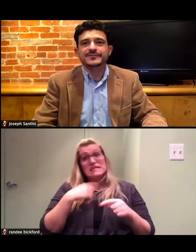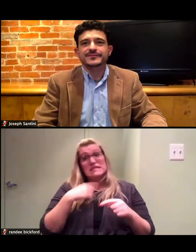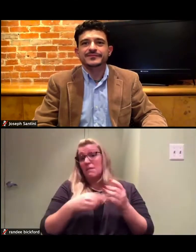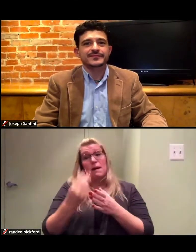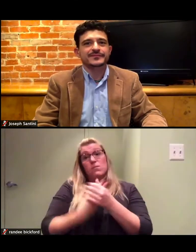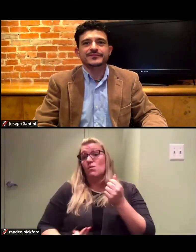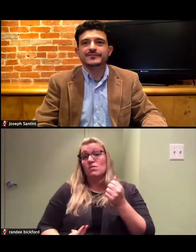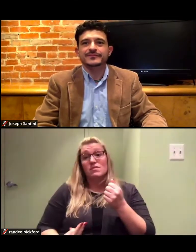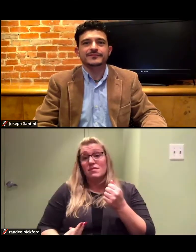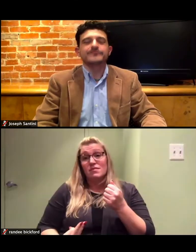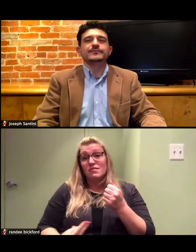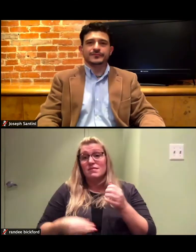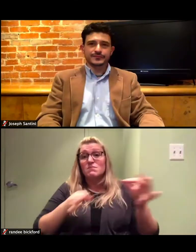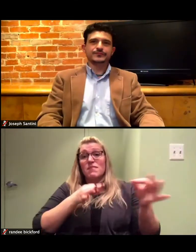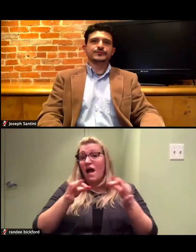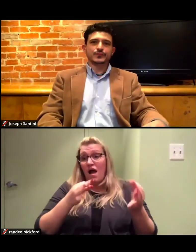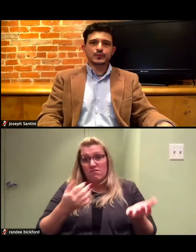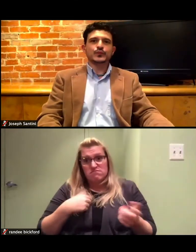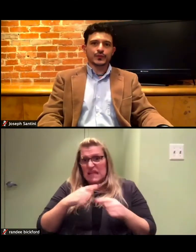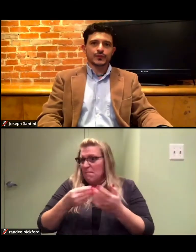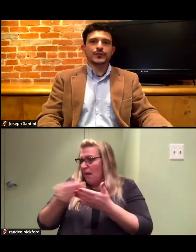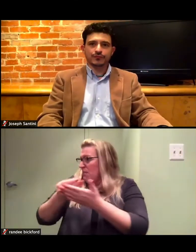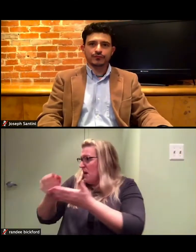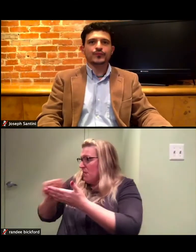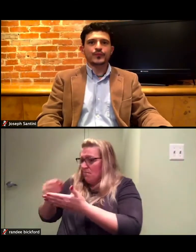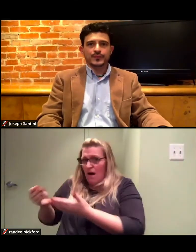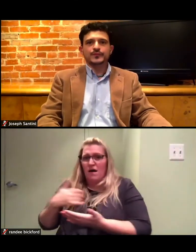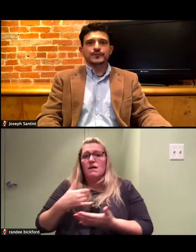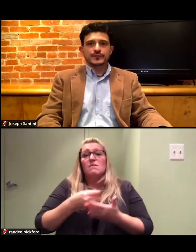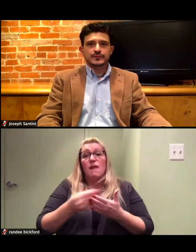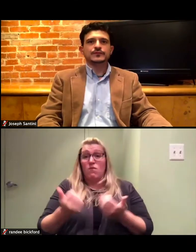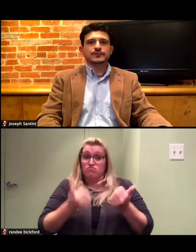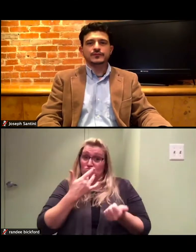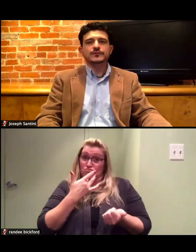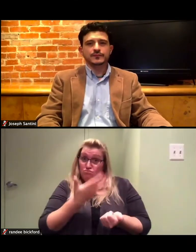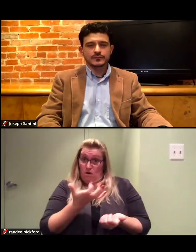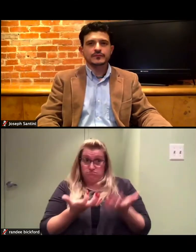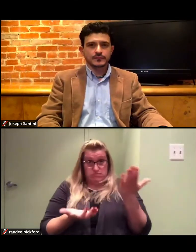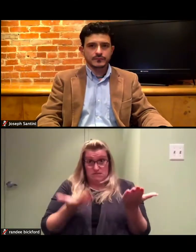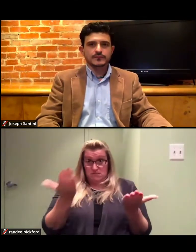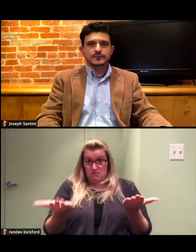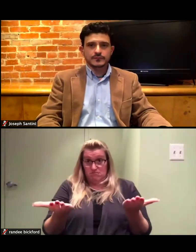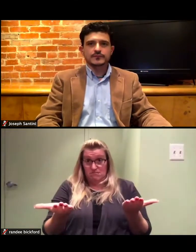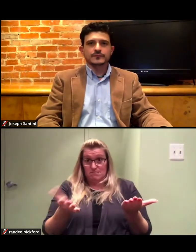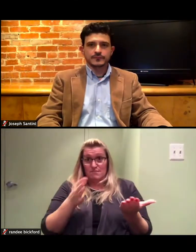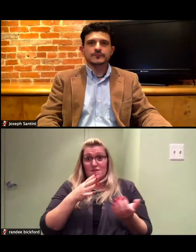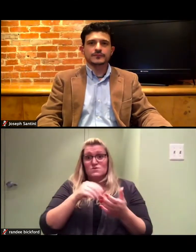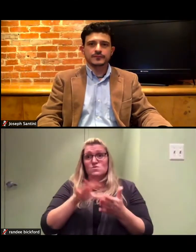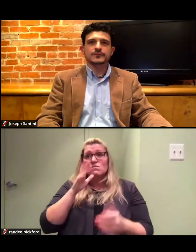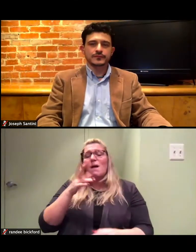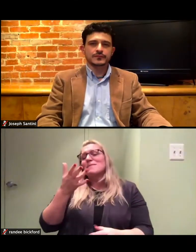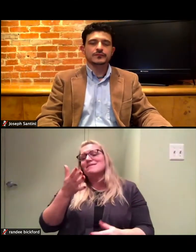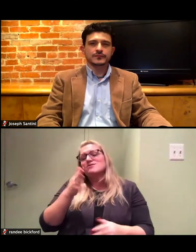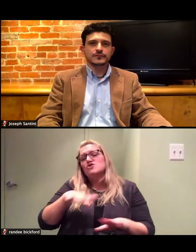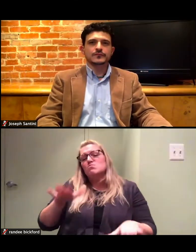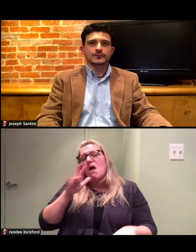You give them two choices and you explain to them that they can't have everything. They're shopping, and we're getting a lot of things,